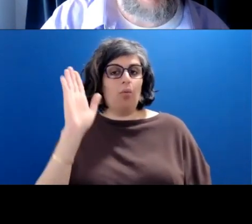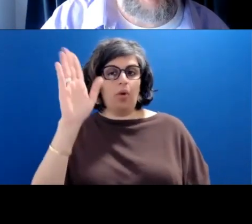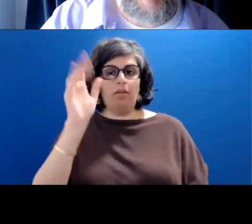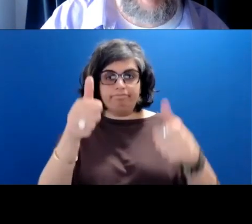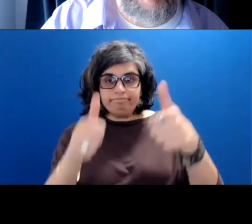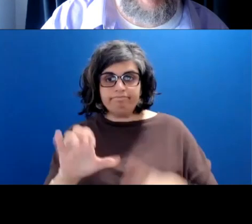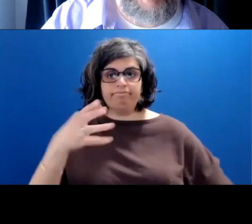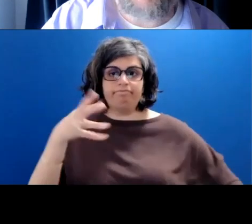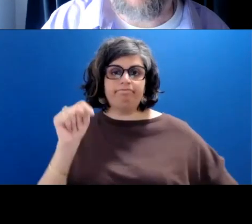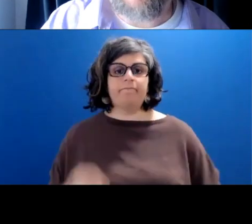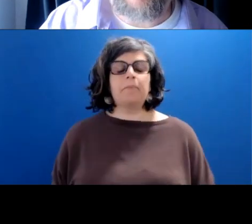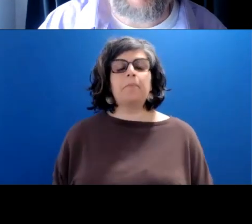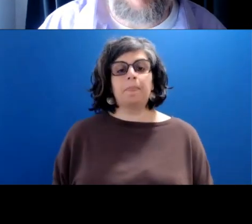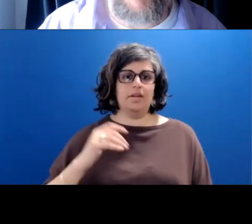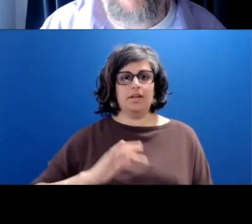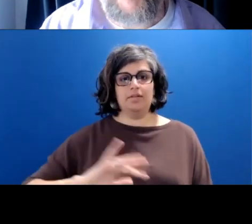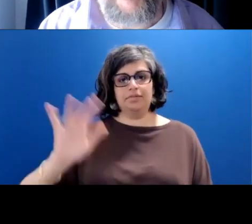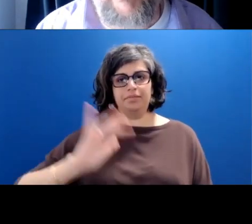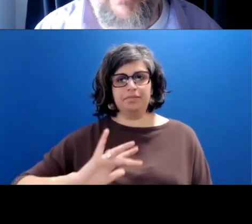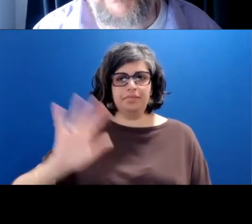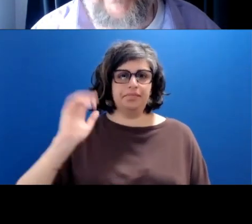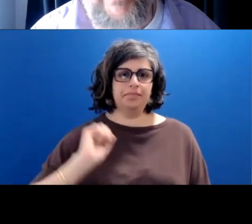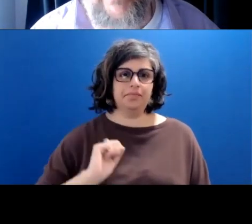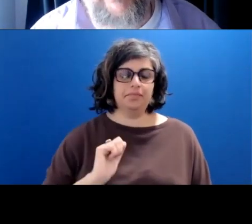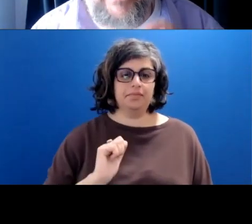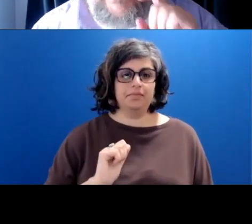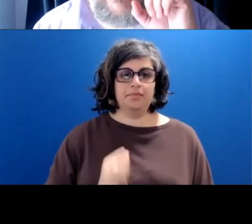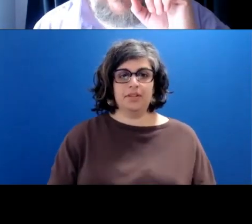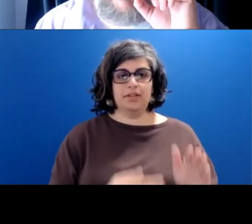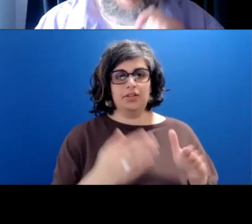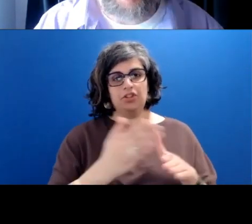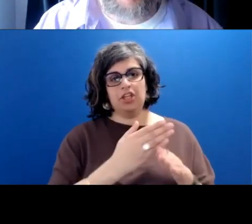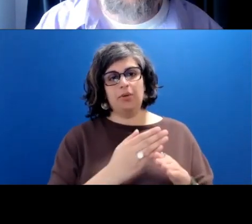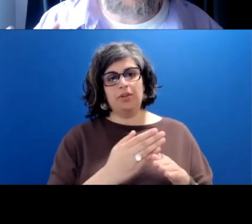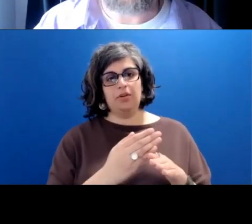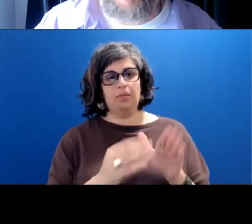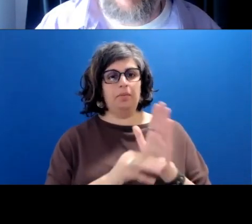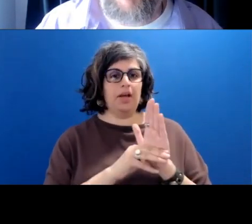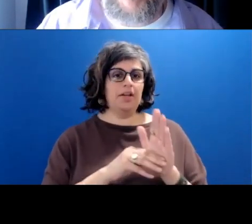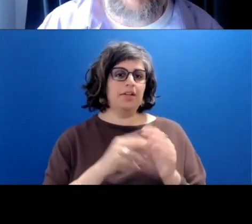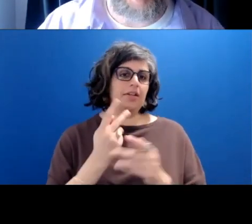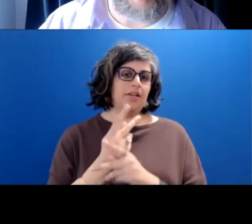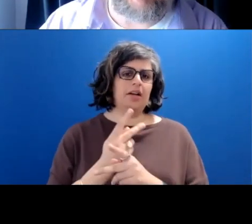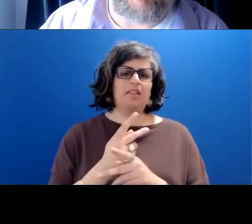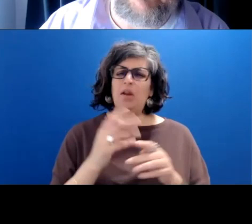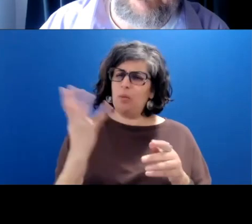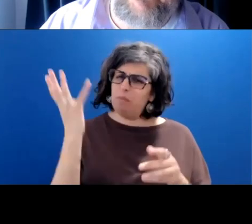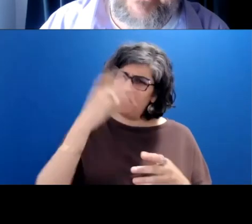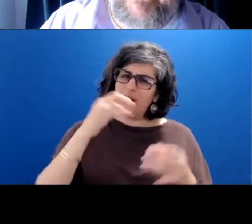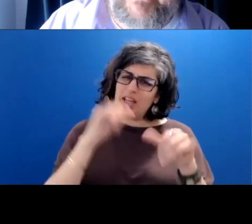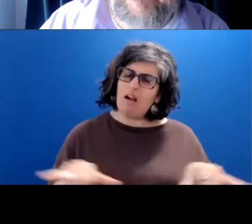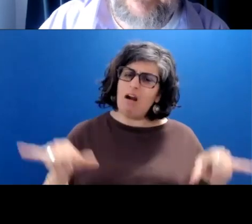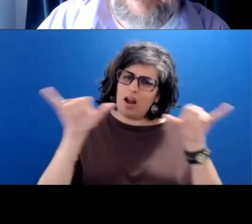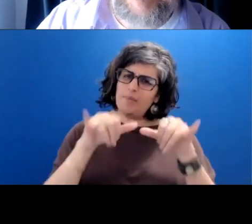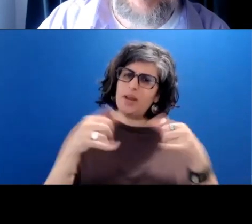Let me scroll on and share with you a couple of the models of care that are fairly common in our world right now.